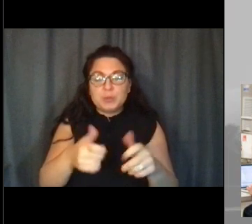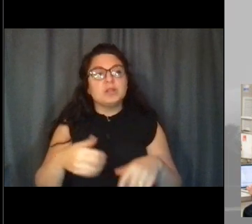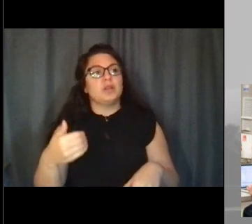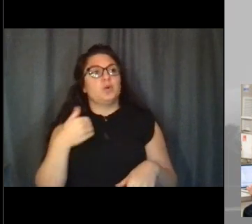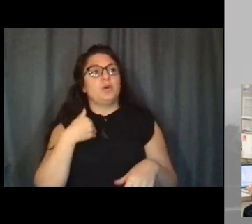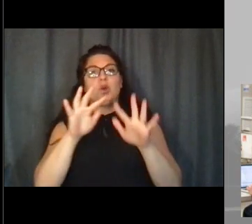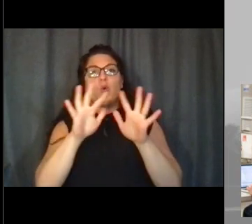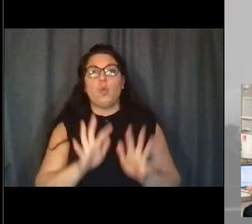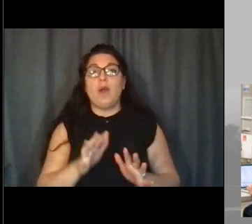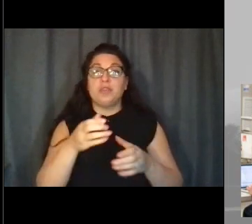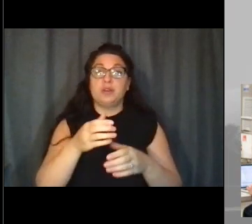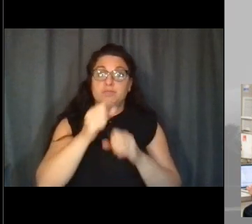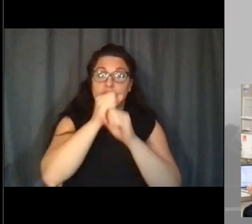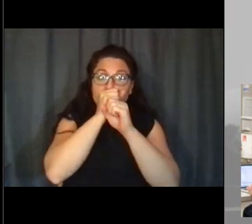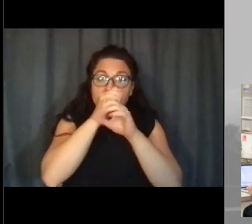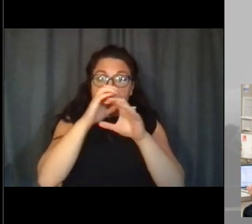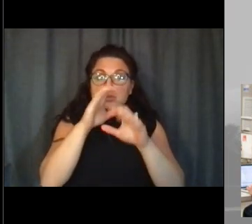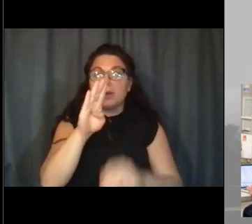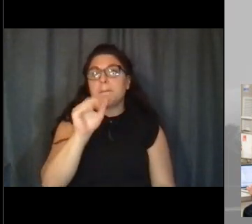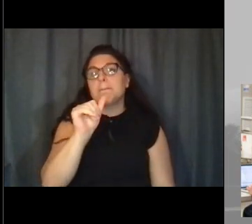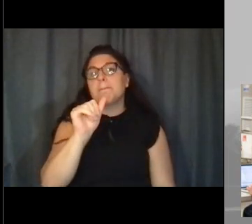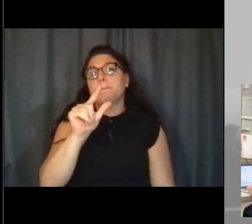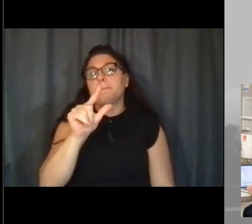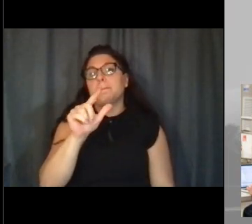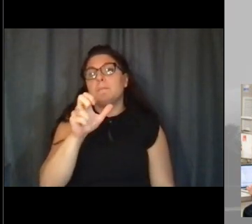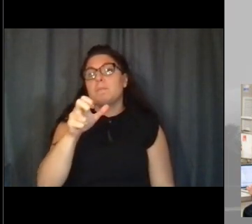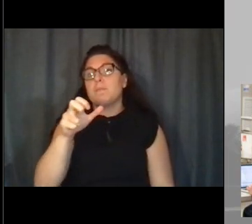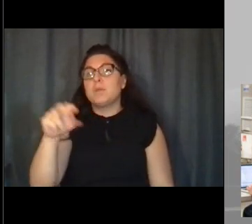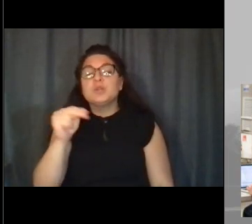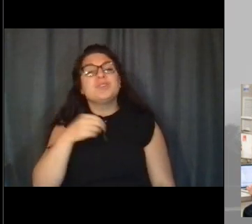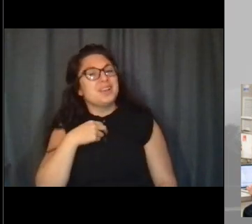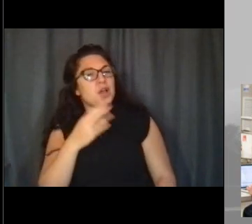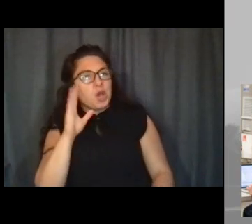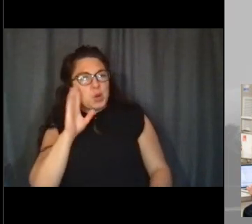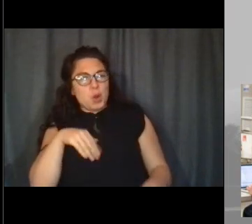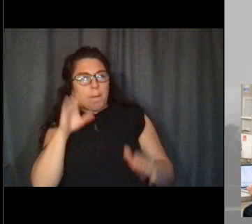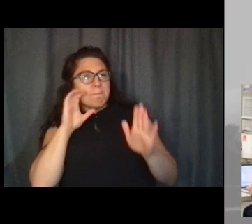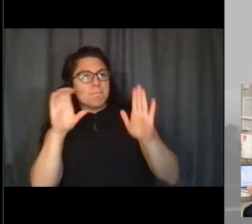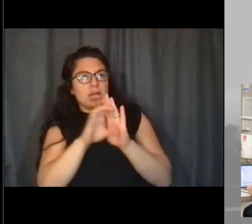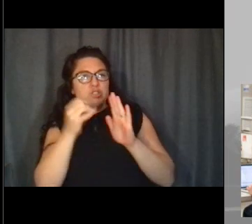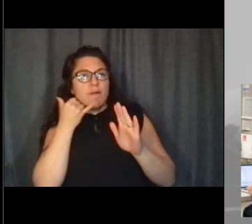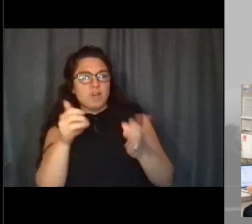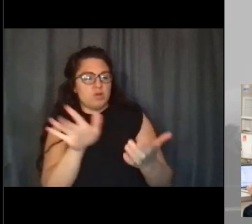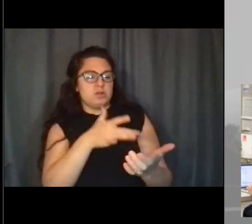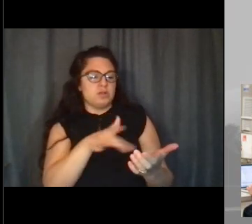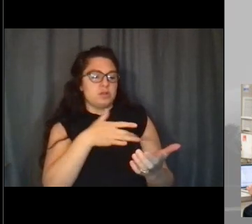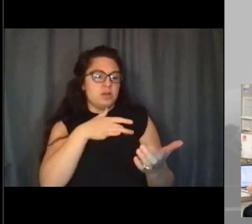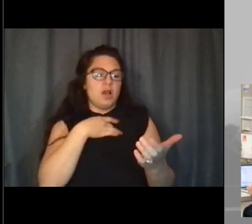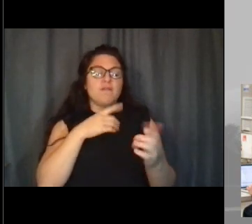Most of you've probably seen a radar image on your phone 'cause you can get it on almost any phone or tablet or computer that you have nowadays.